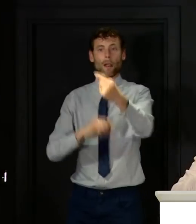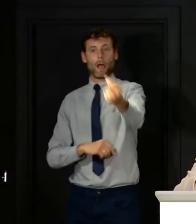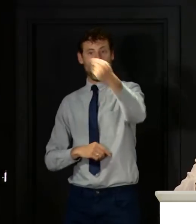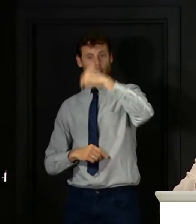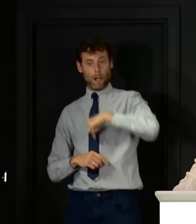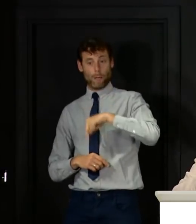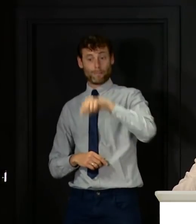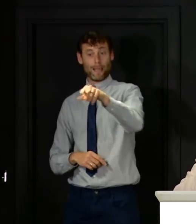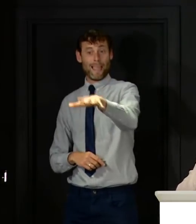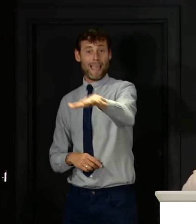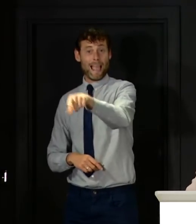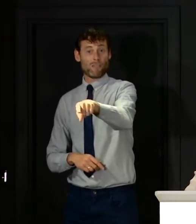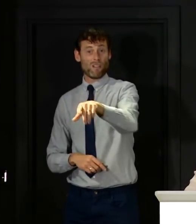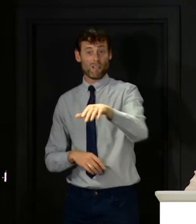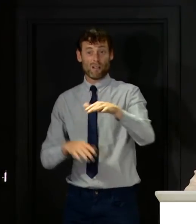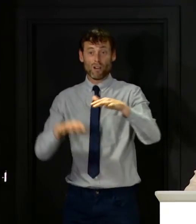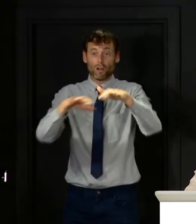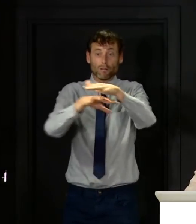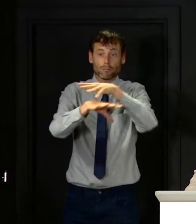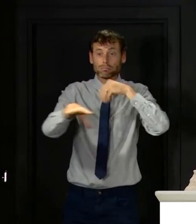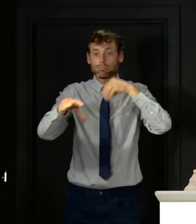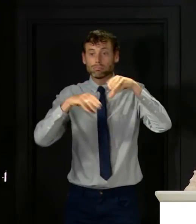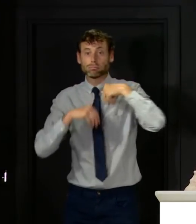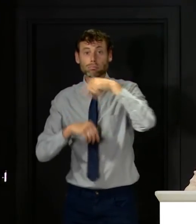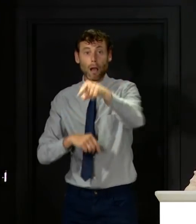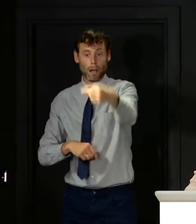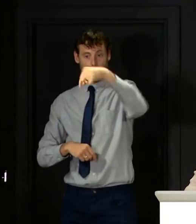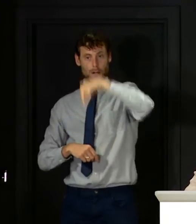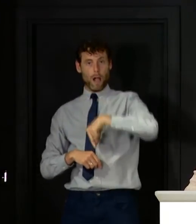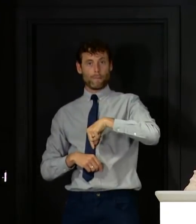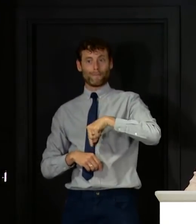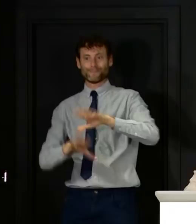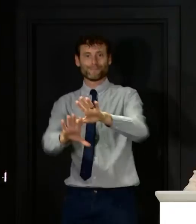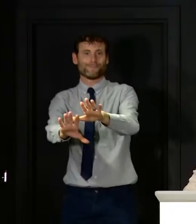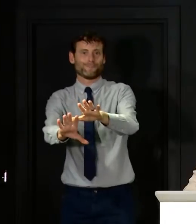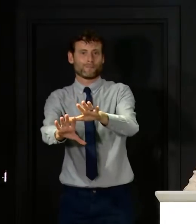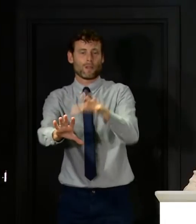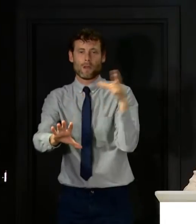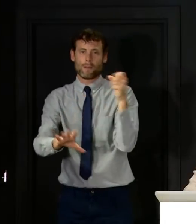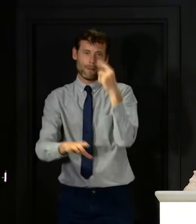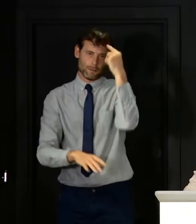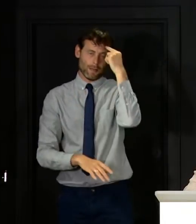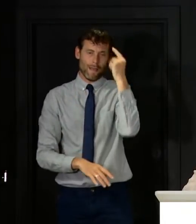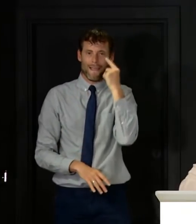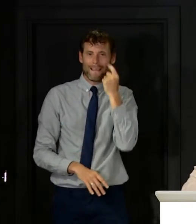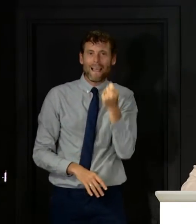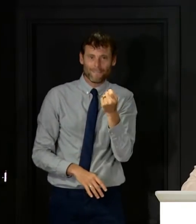be higher. And it means all of us have to be very aware of the importance of if we have